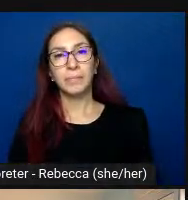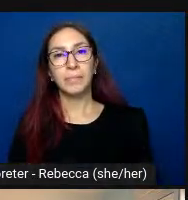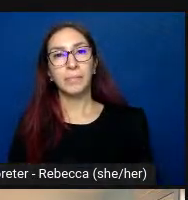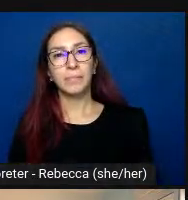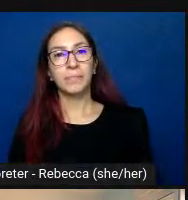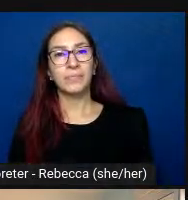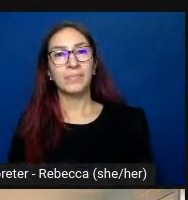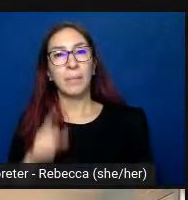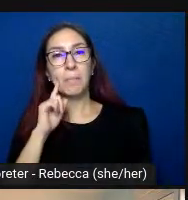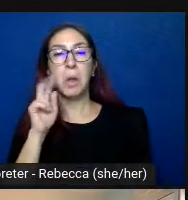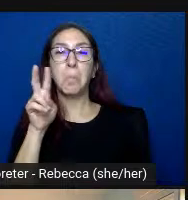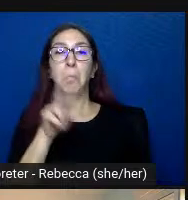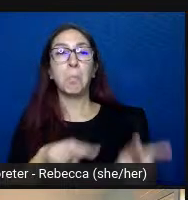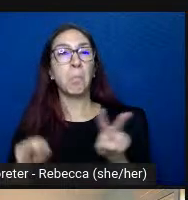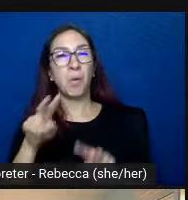They were accessible but